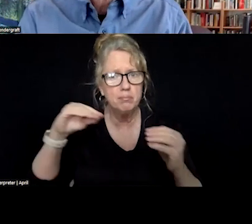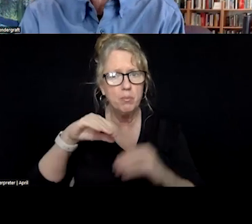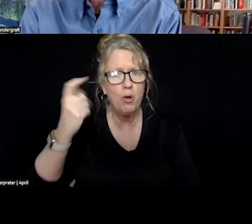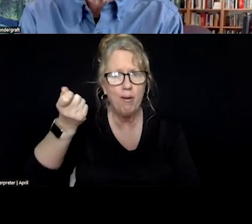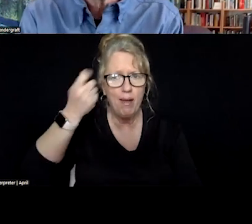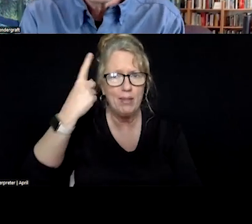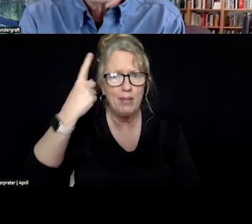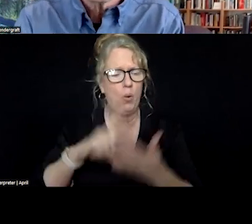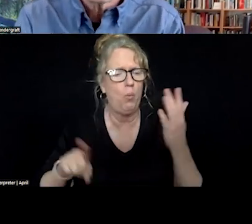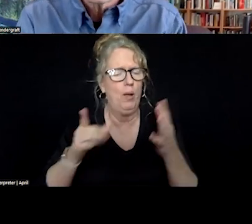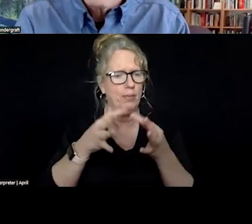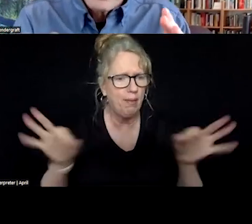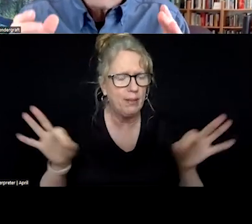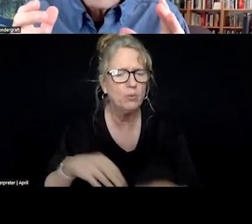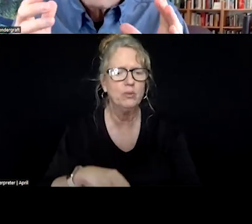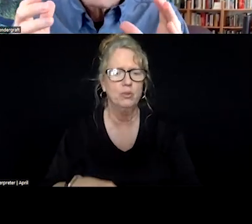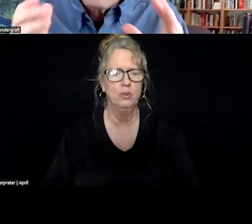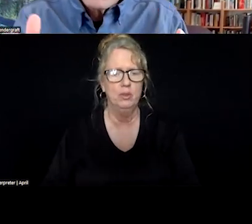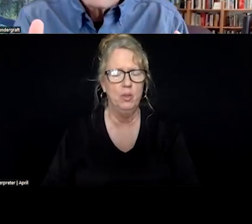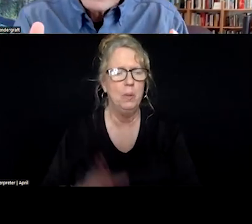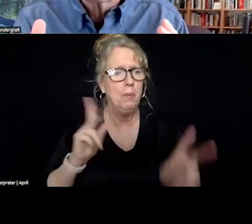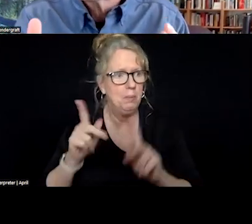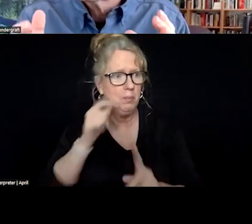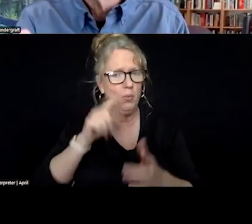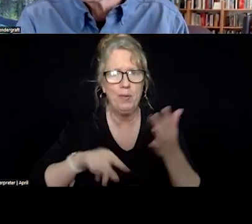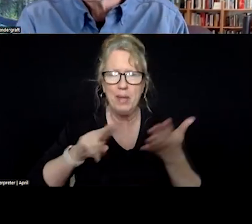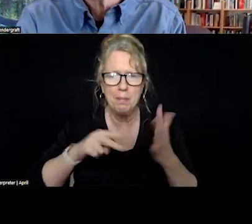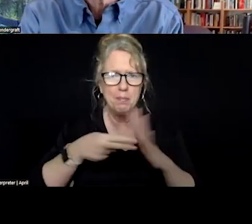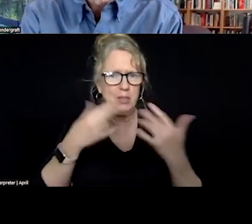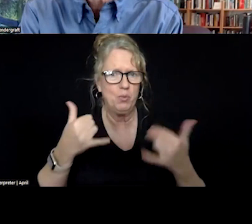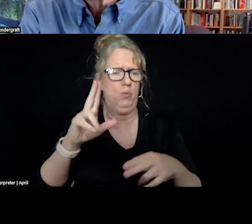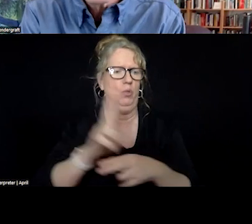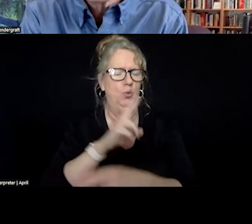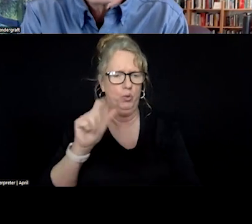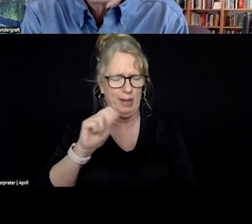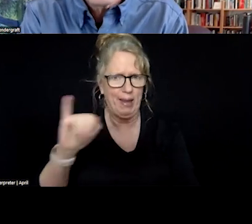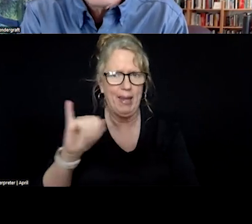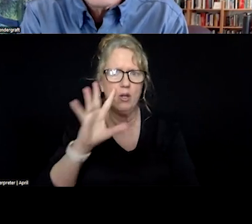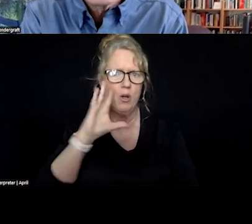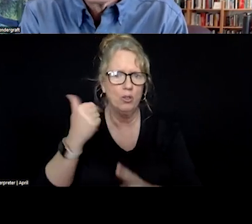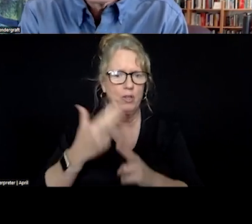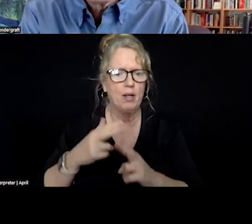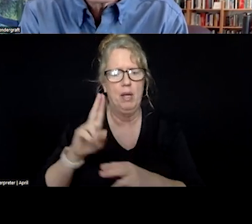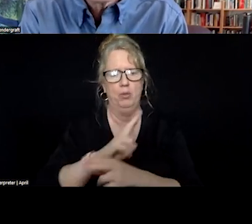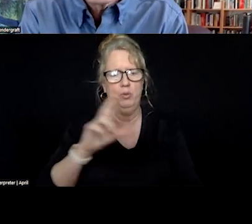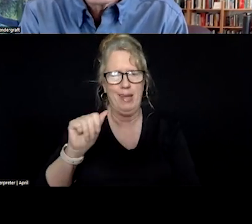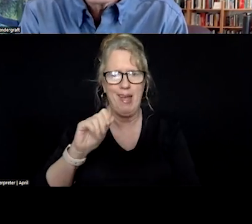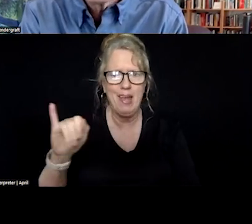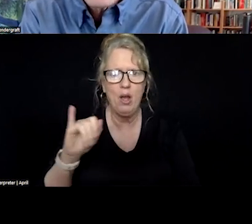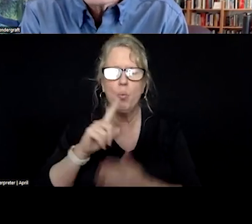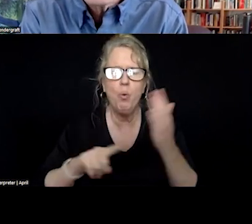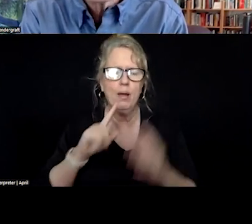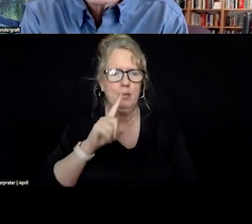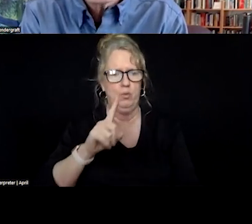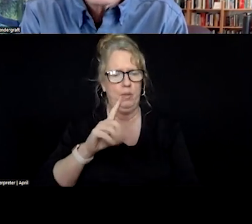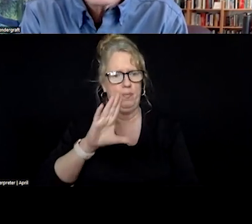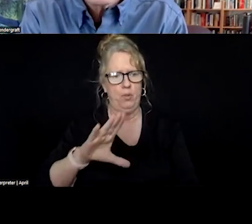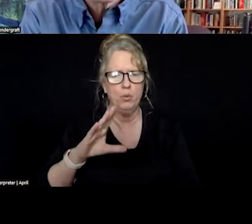LANGUAGE MODELS ARE AND WHAT IS AI AND WHAT IS THE CASES IN